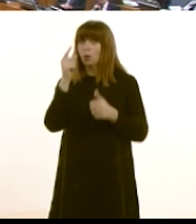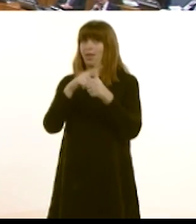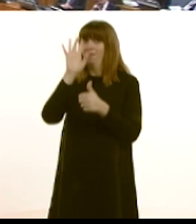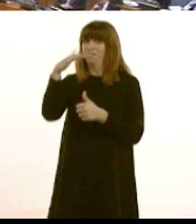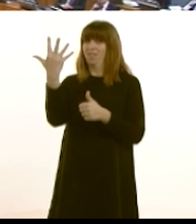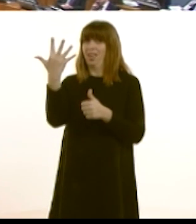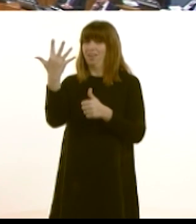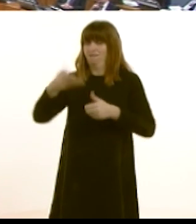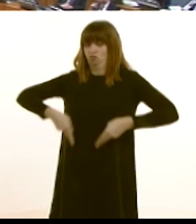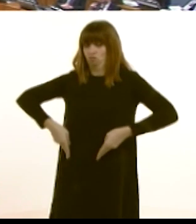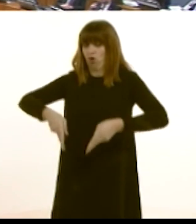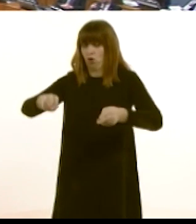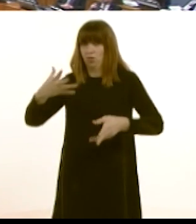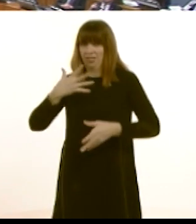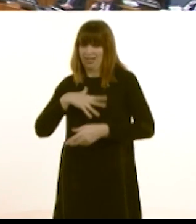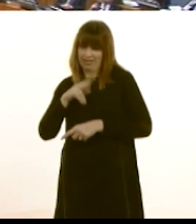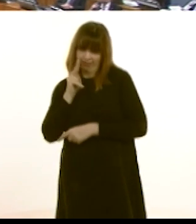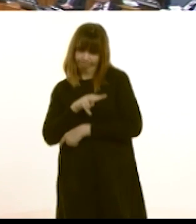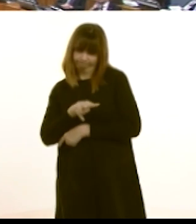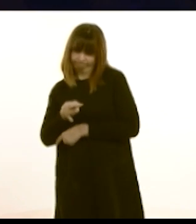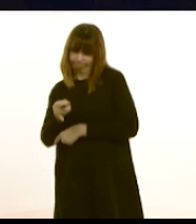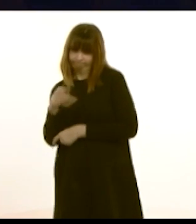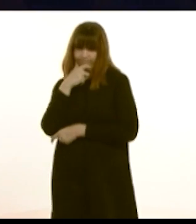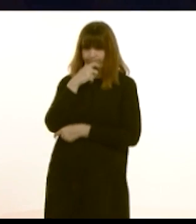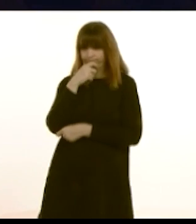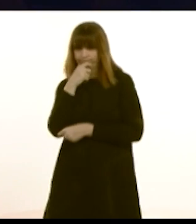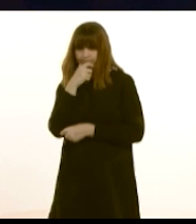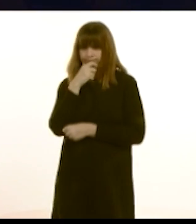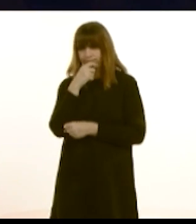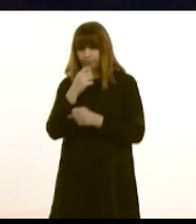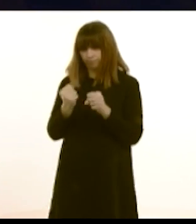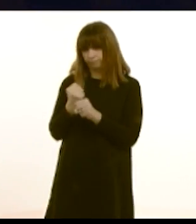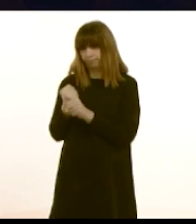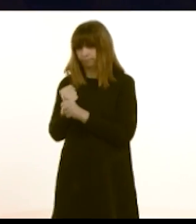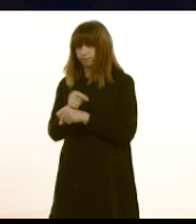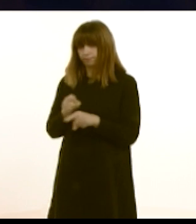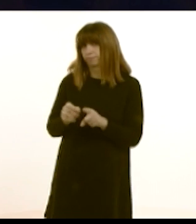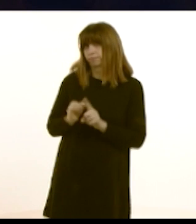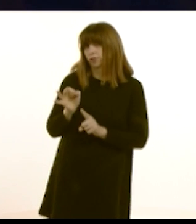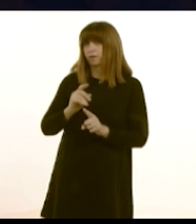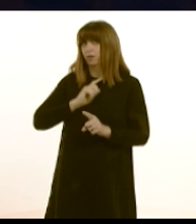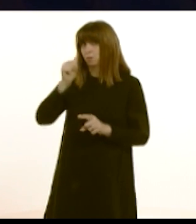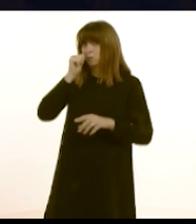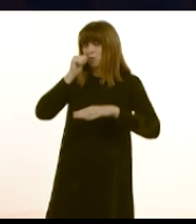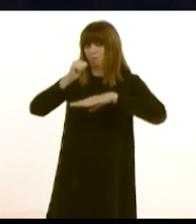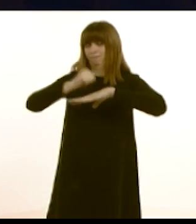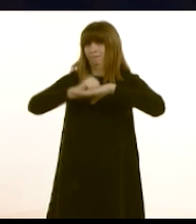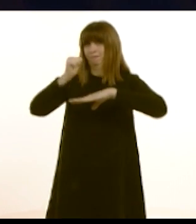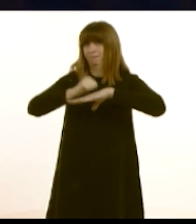You state perhaps that the quality that the road was built to initially is not acceptable,